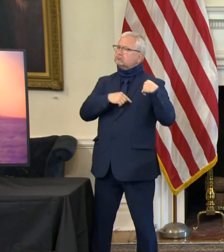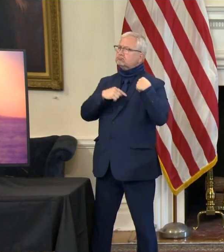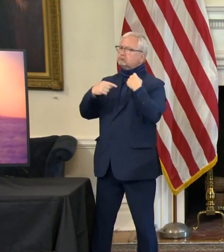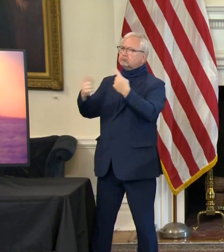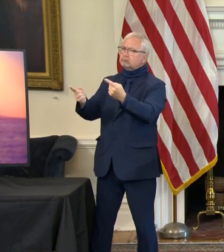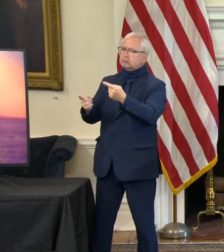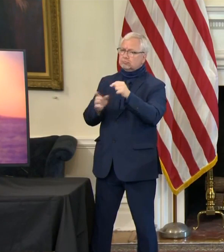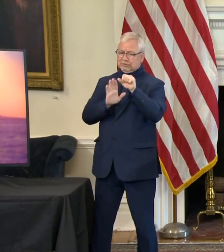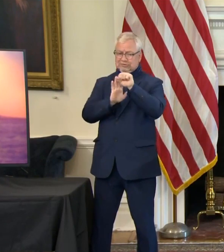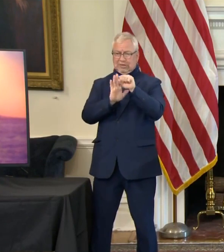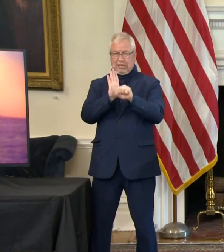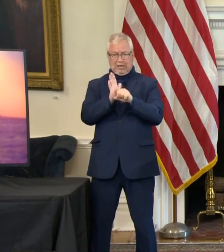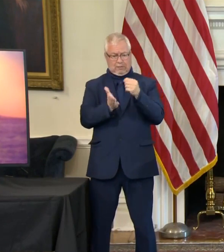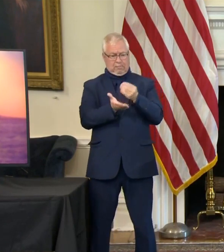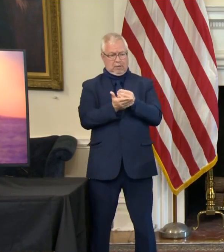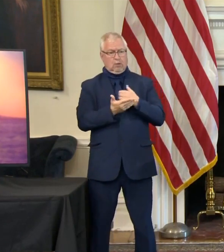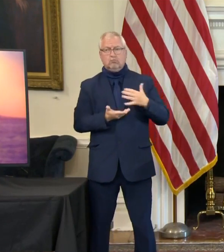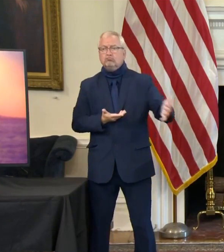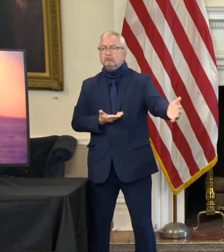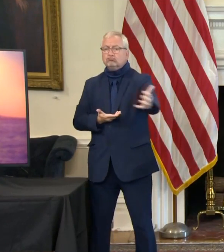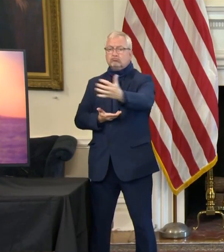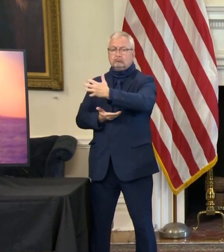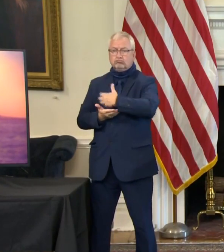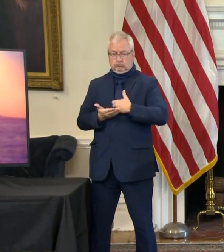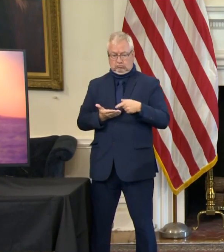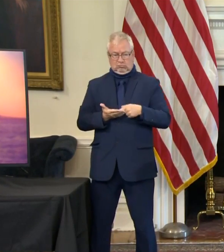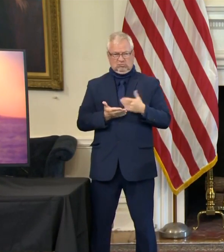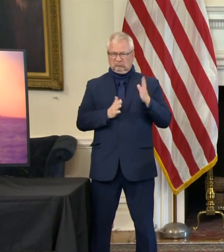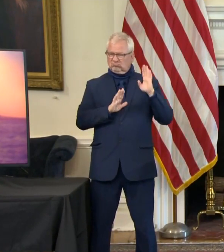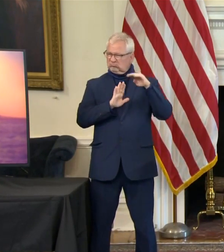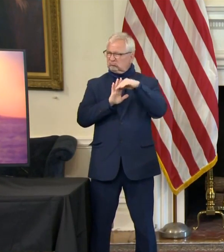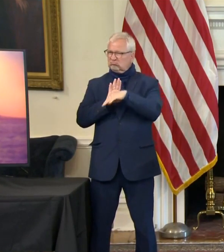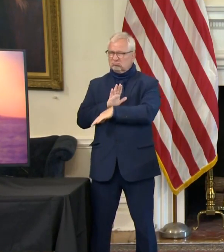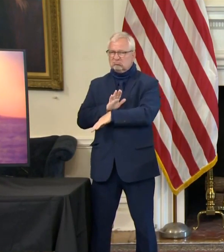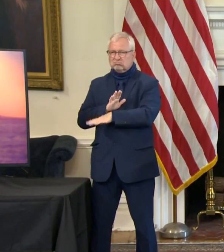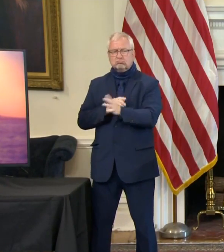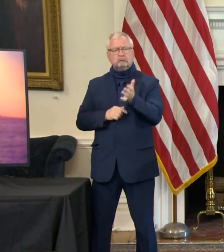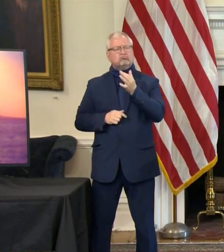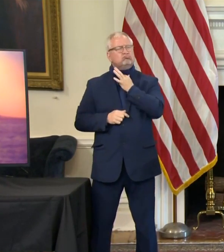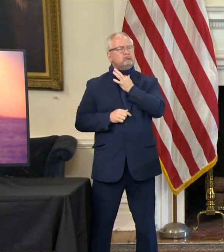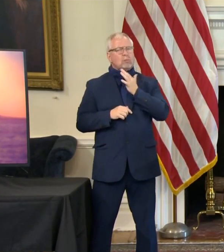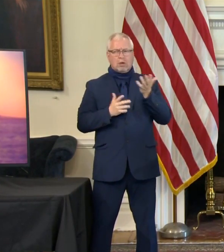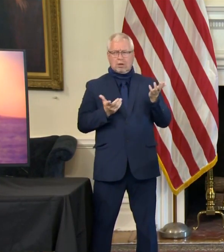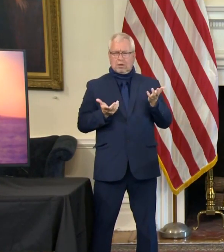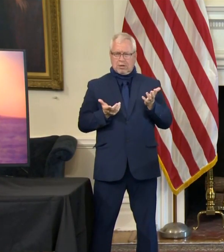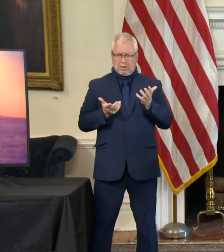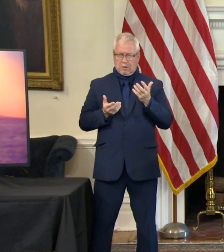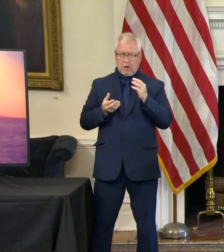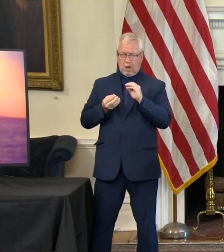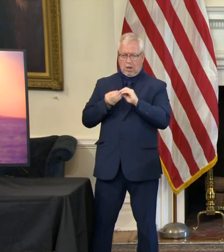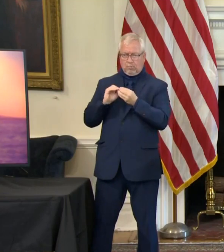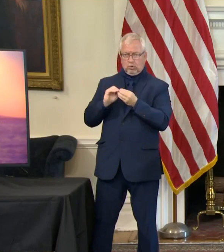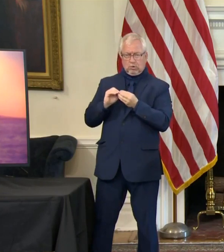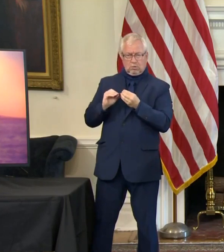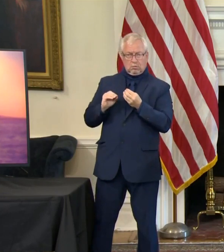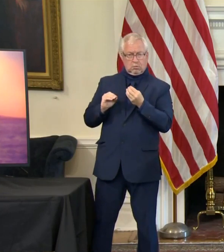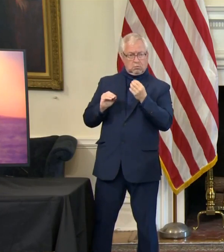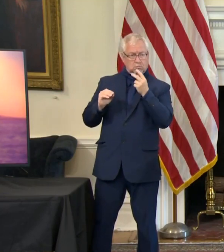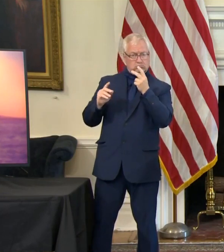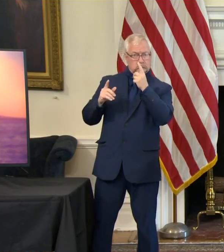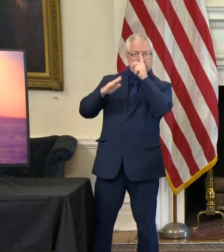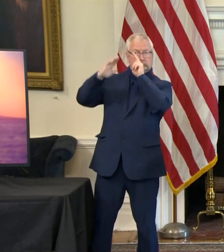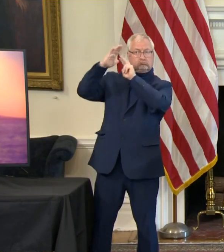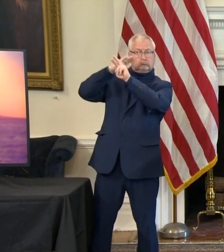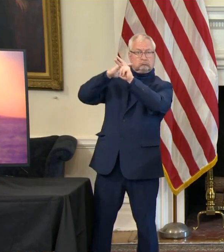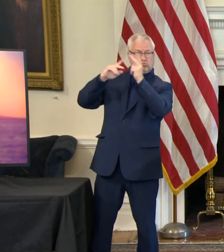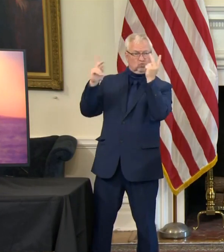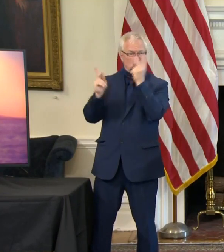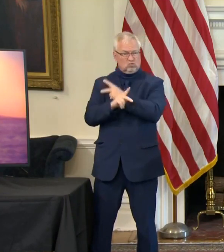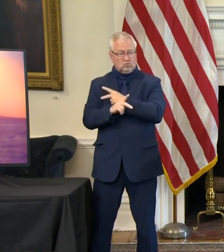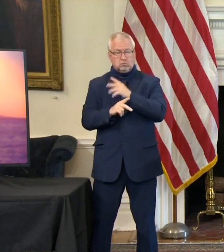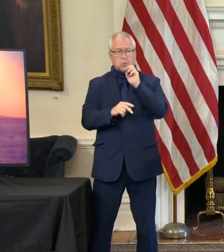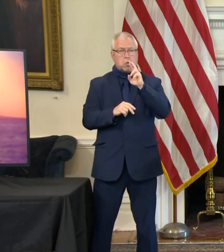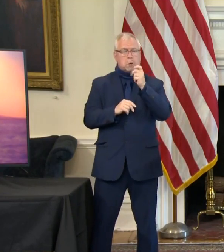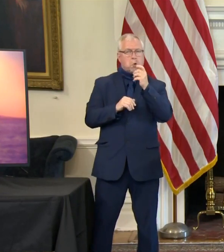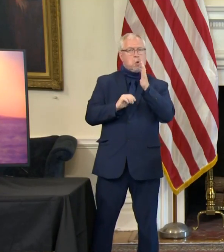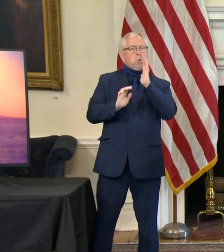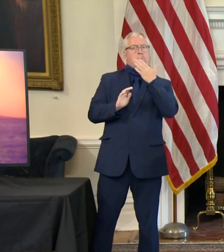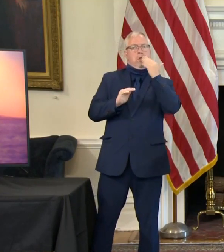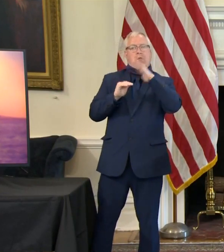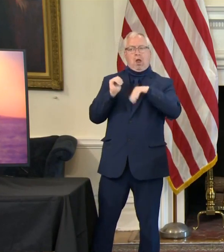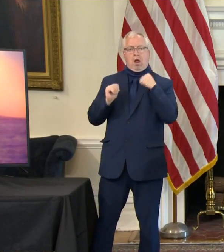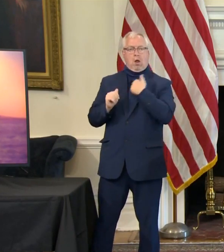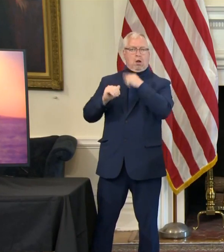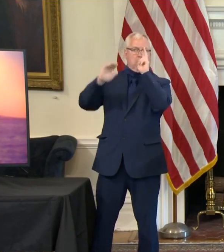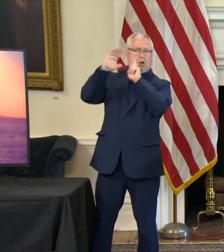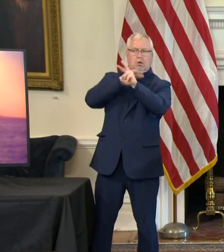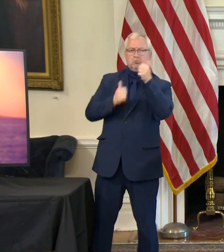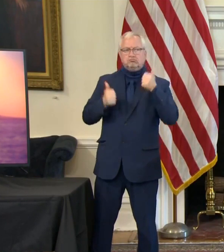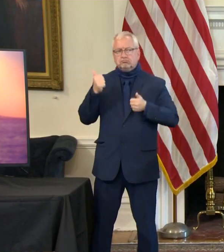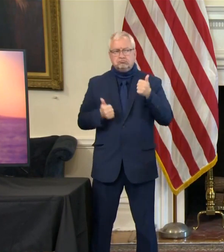[INDISCERNIBLE] REVENUE THE STATE HAS BEEN LOSING, IT IS BETTER OR WORSE OR WHAT YOU PROJECTED AND HEAVY BE CONCERNED ABOUT EVER SINCE BEGINNING, OR IS THERE NOW LESS